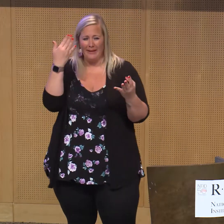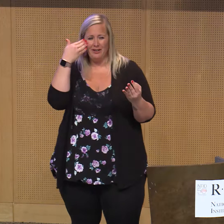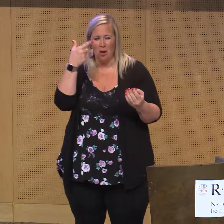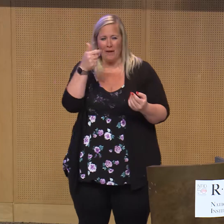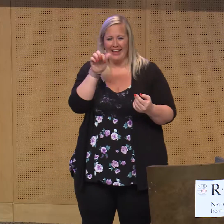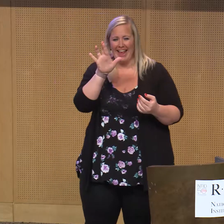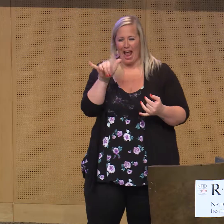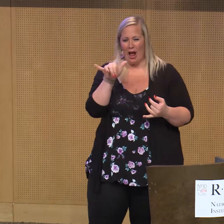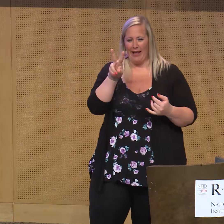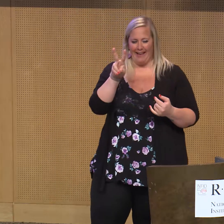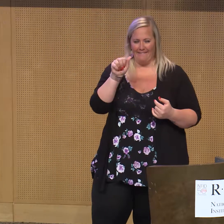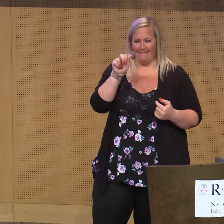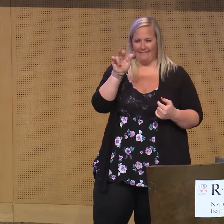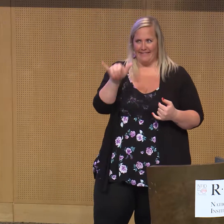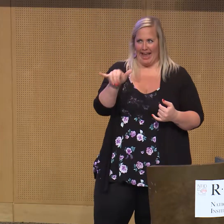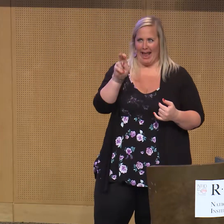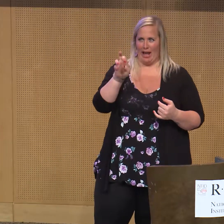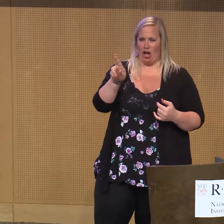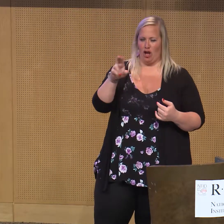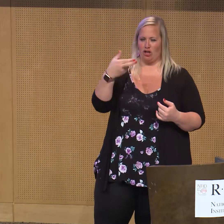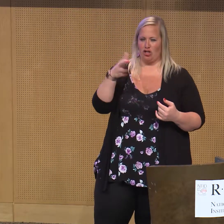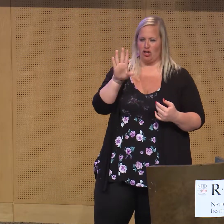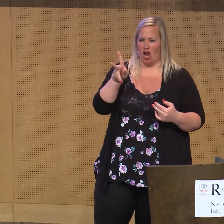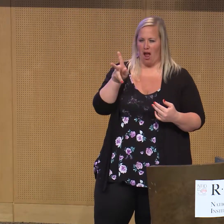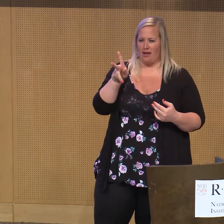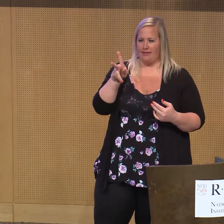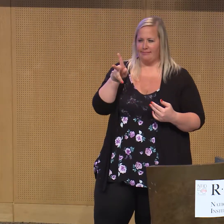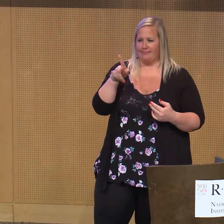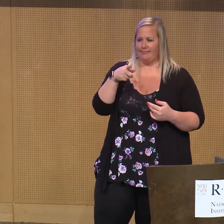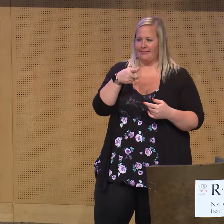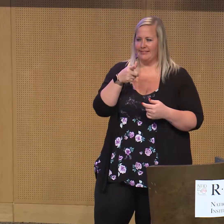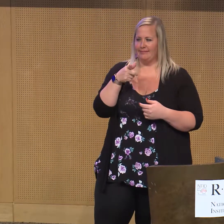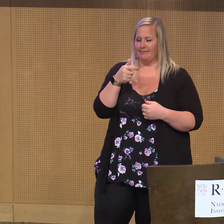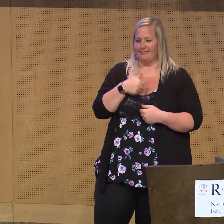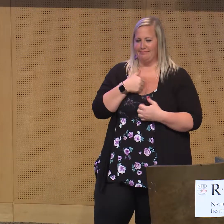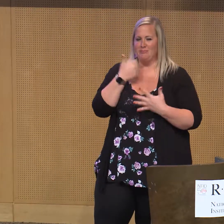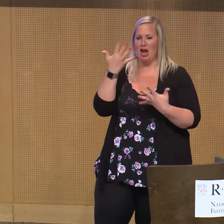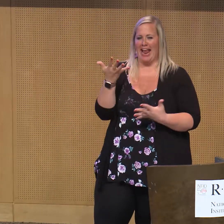We just partnered with-- I don't know how many of you know Gary Vaynerchuk.